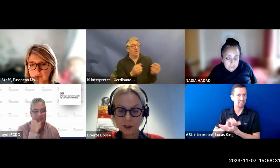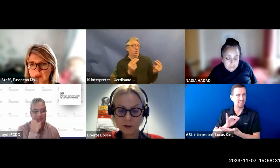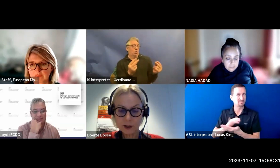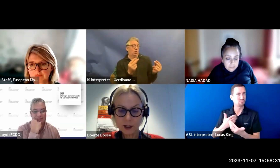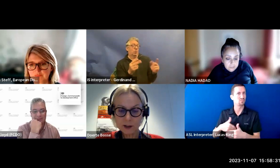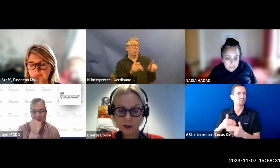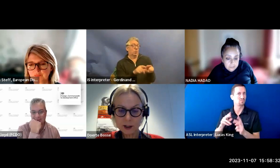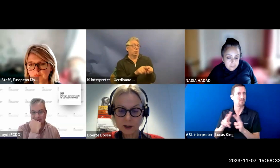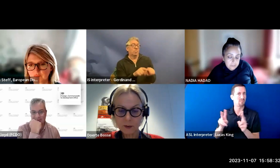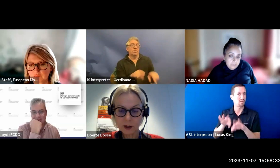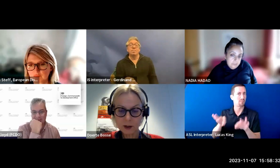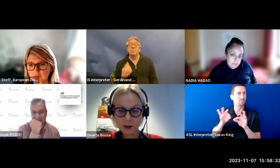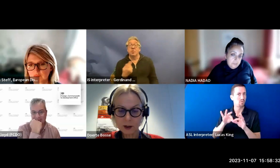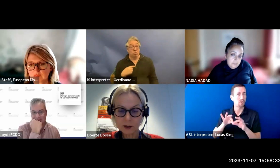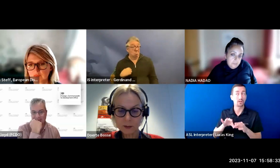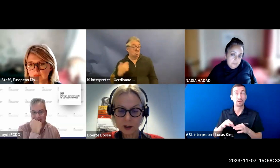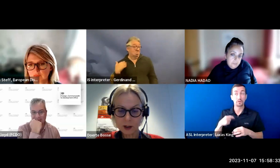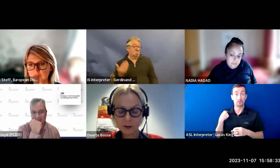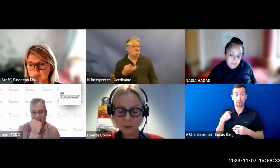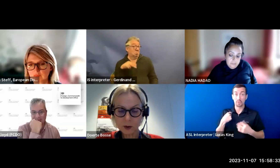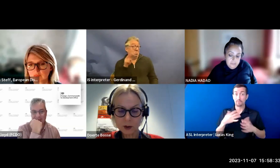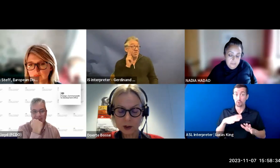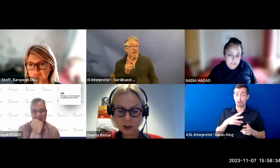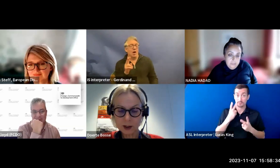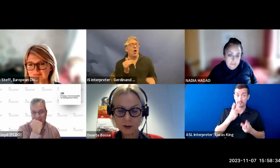We have seen that as well as my last point here,